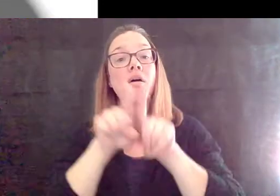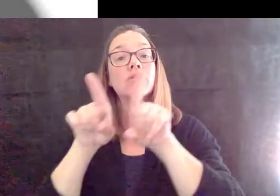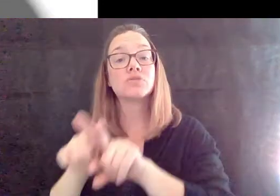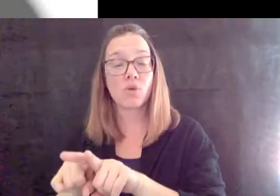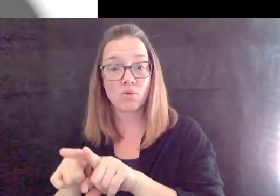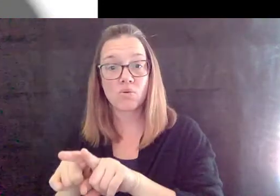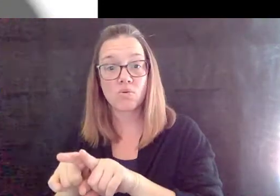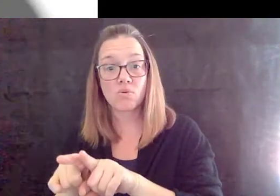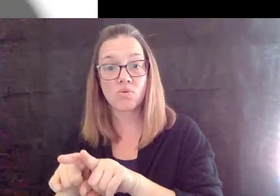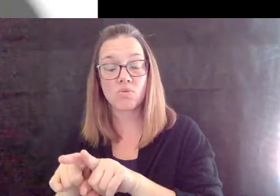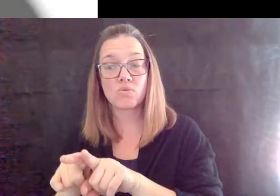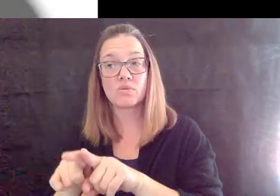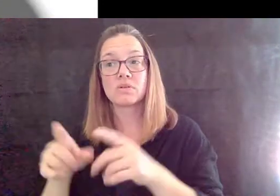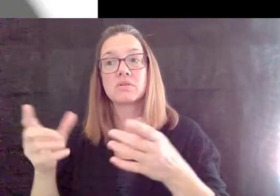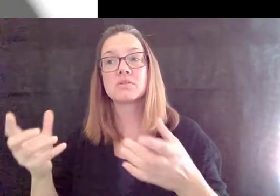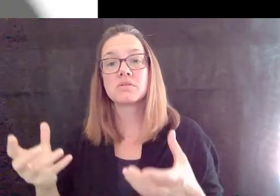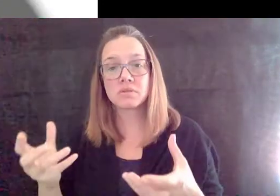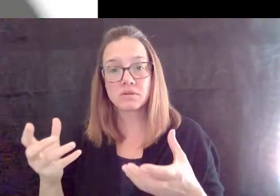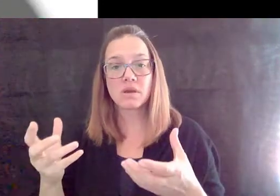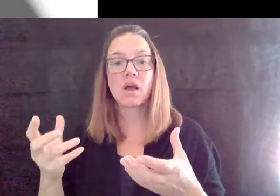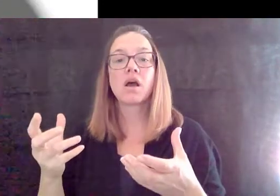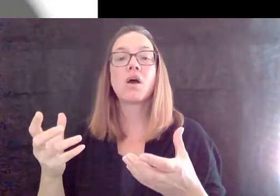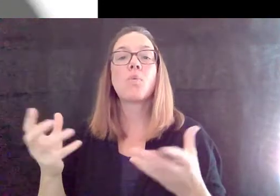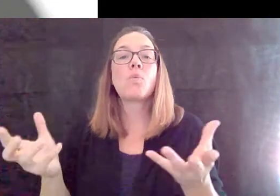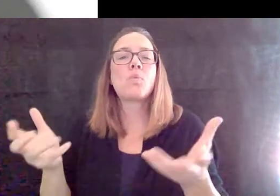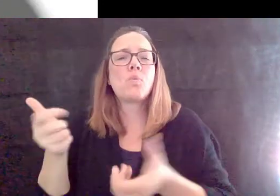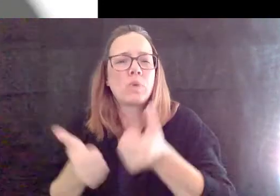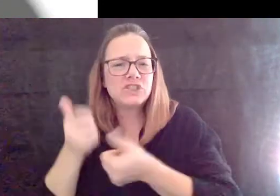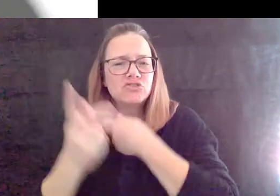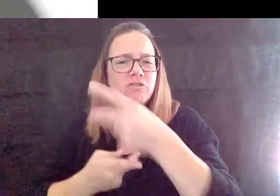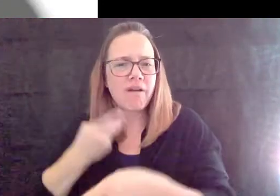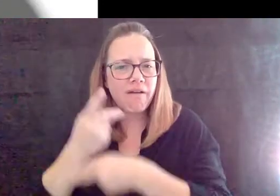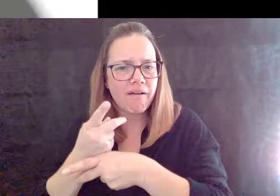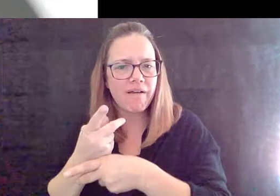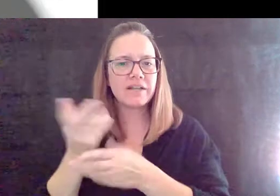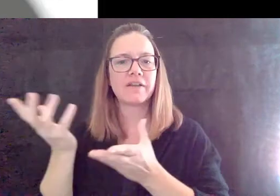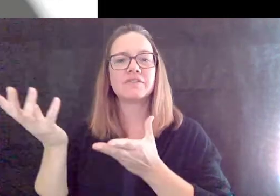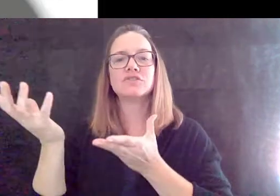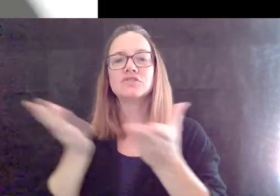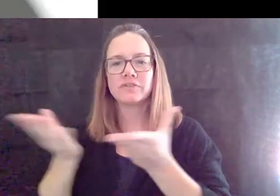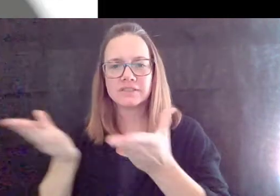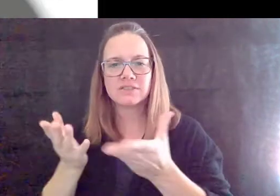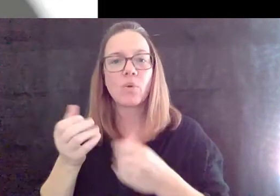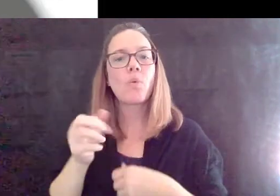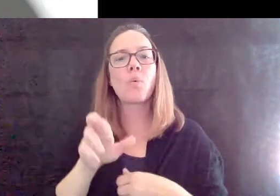but also which offered sort of curated resources and other sort of lighter touches,